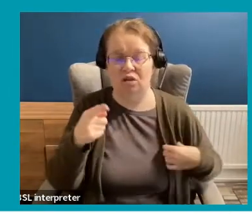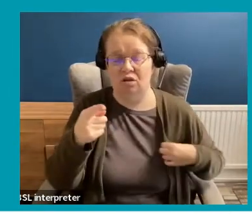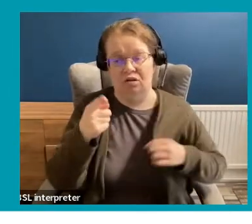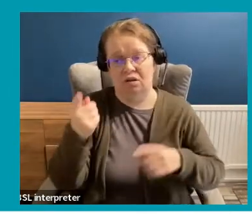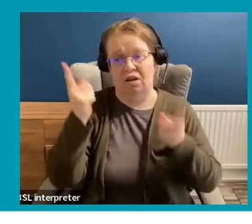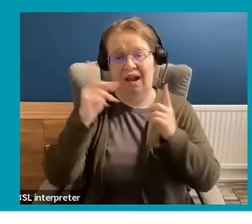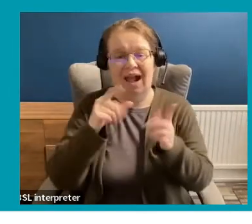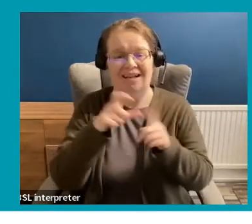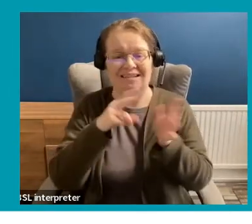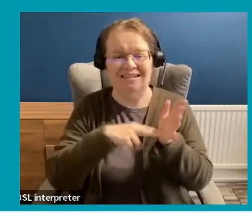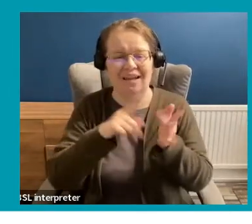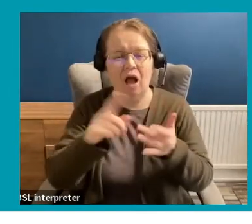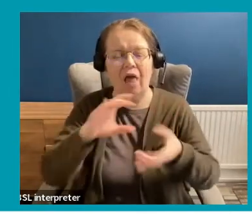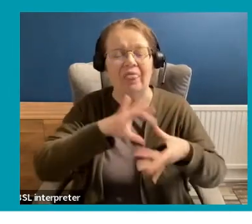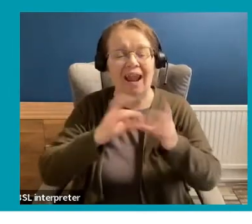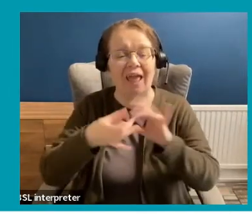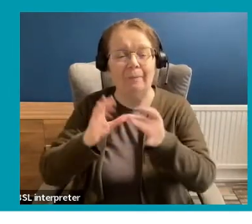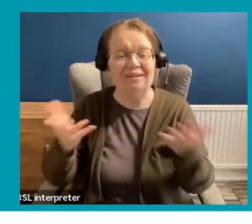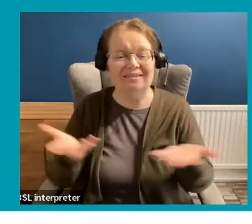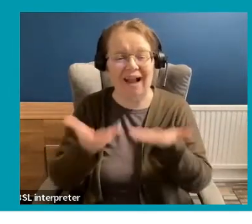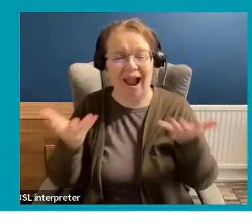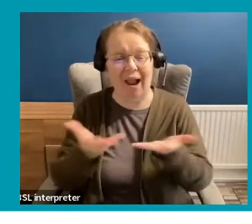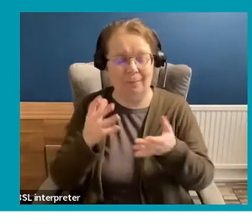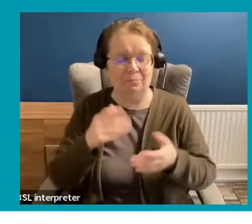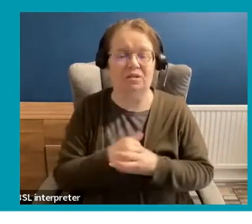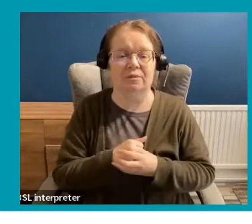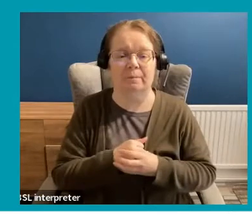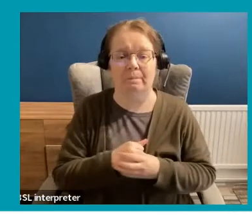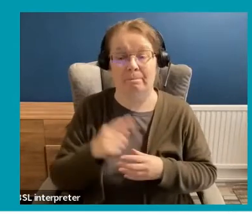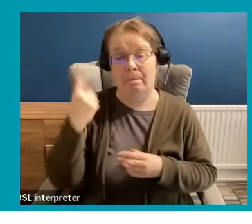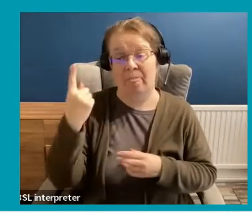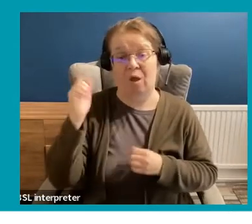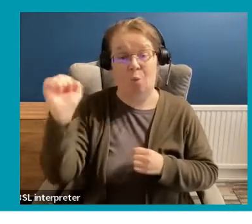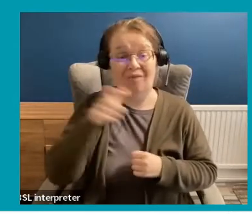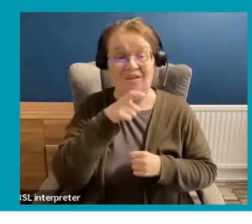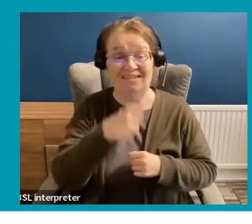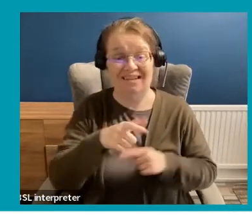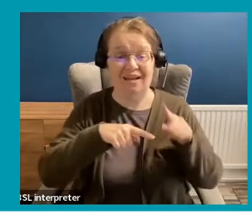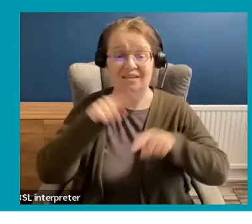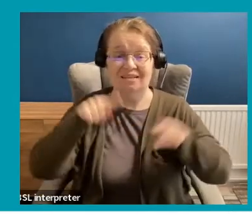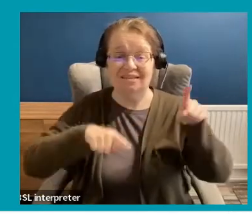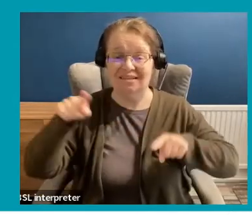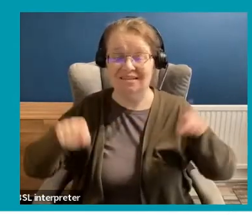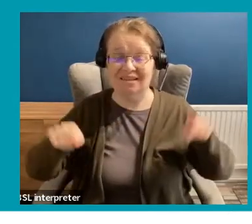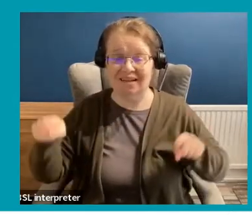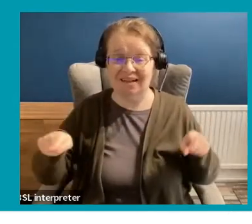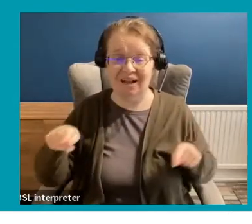at the Olympic Games and he has written and one of his sanest diversity is a given, inclusive is a